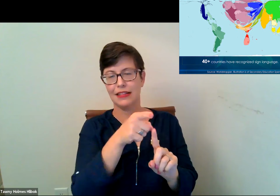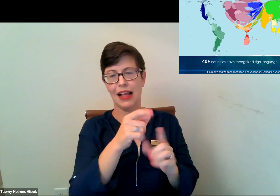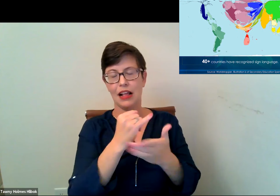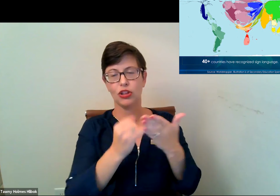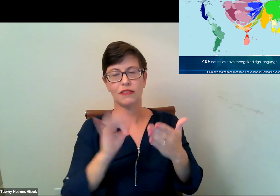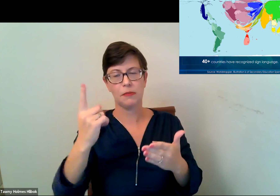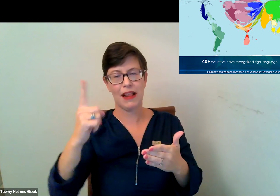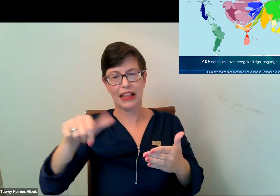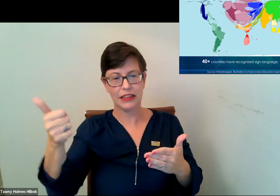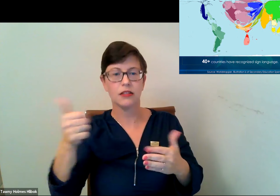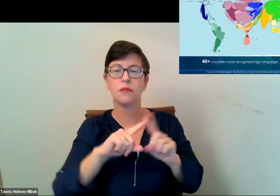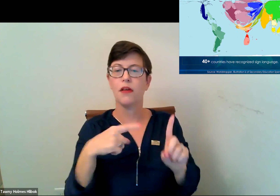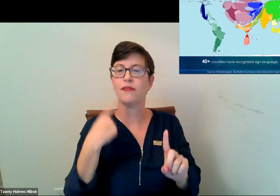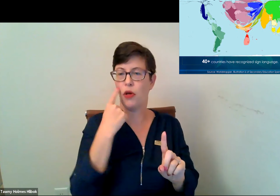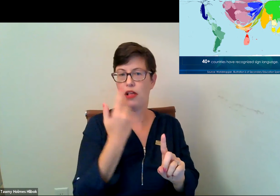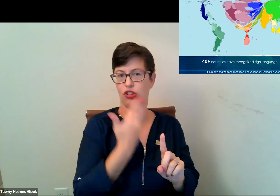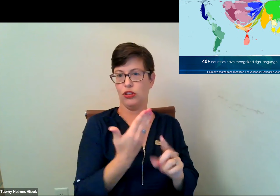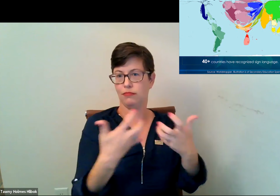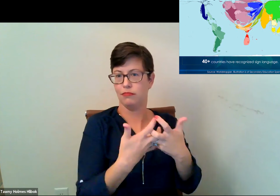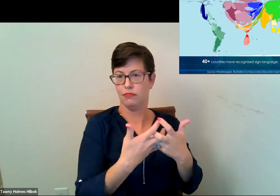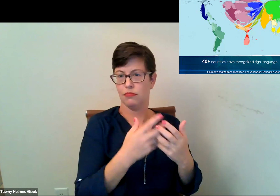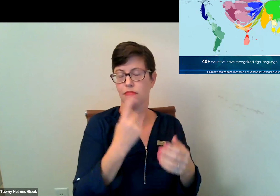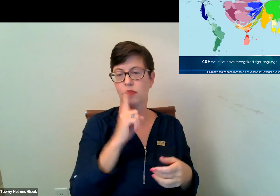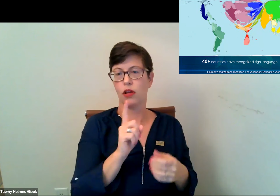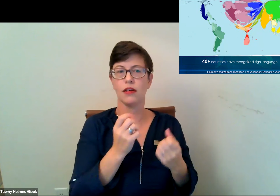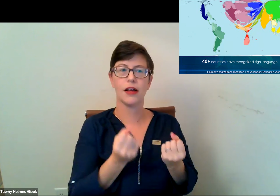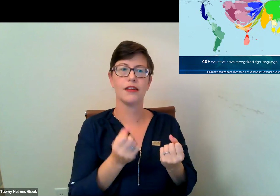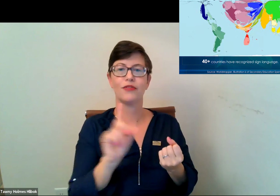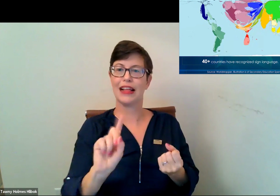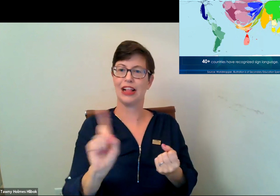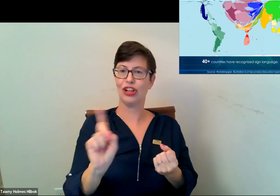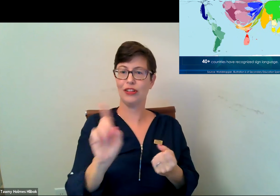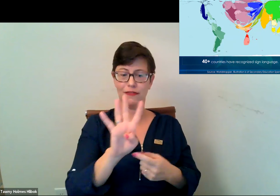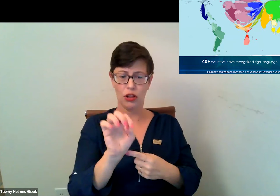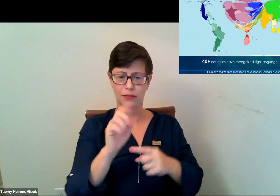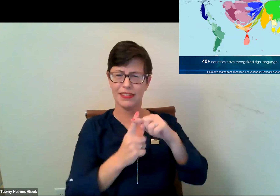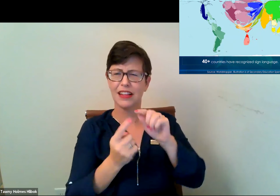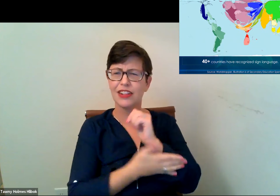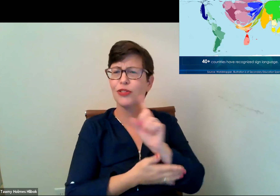Looking at this map that i'm sharing with you it's an illustration that was used primarily for something else, but it does fit what i'm talking about.